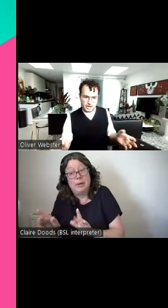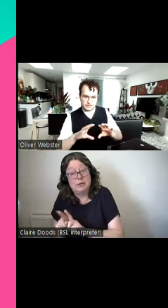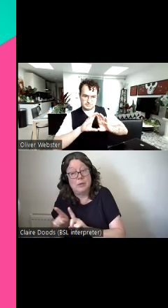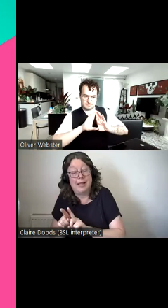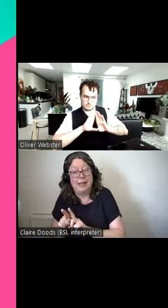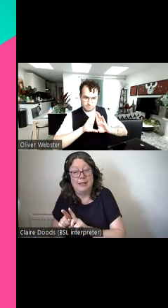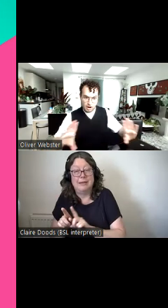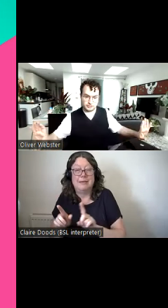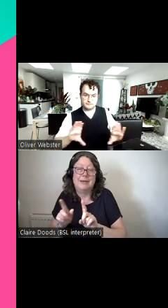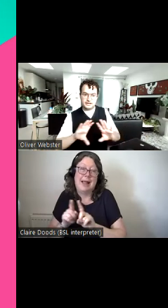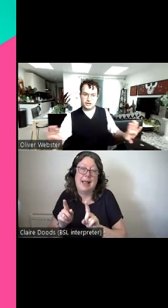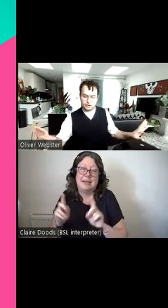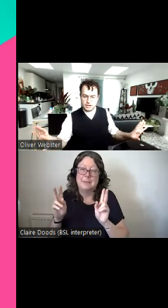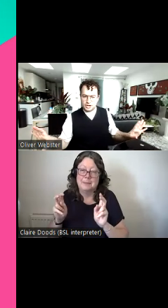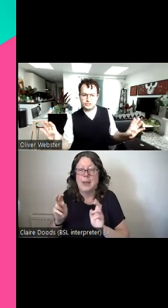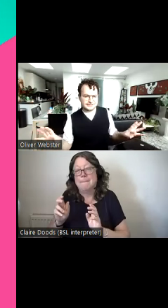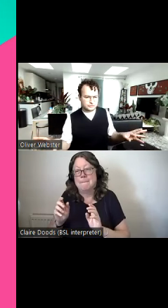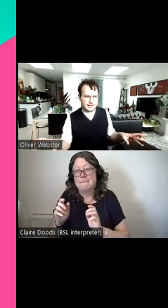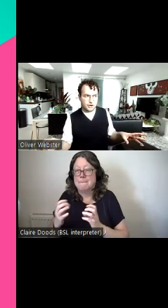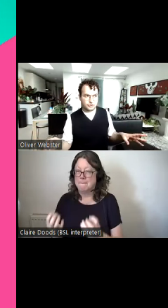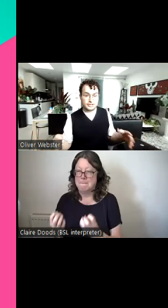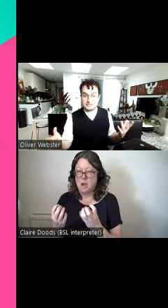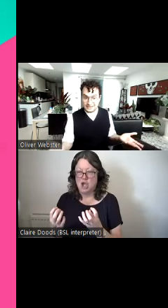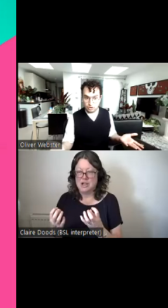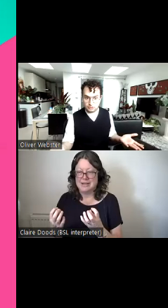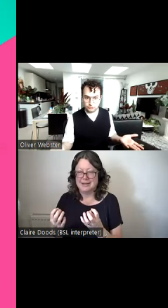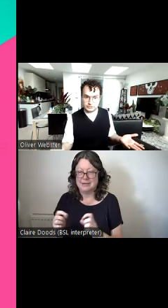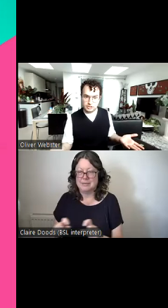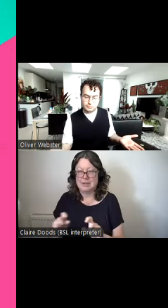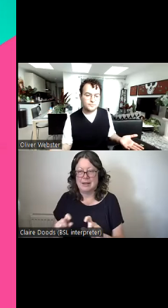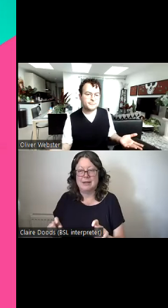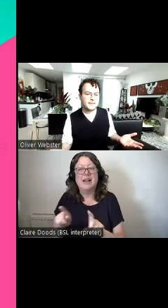where it's part of the video, you see a lot of that on TikTok, for example.